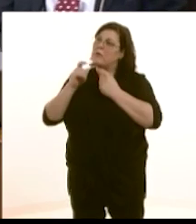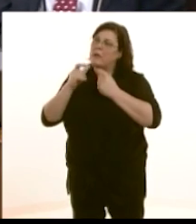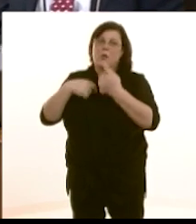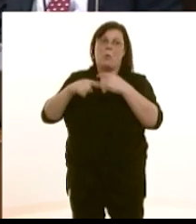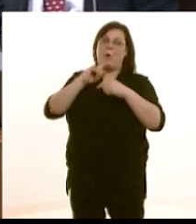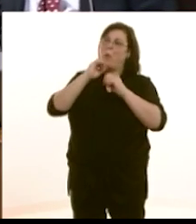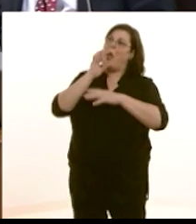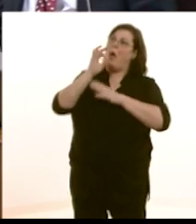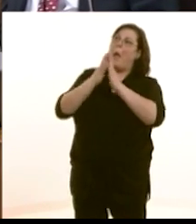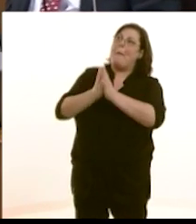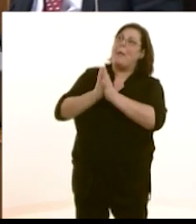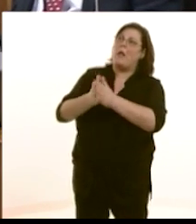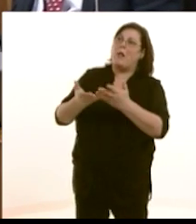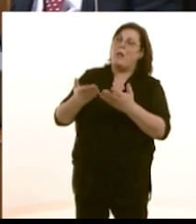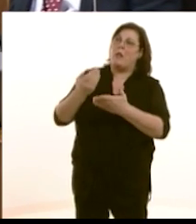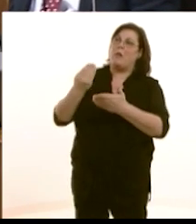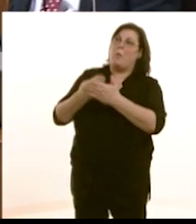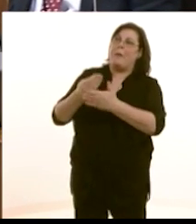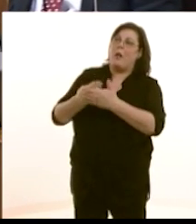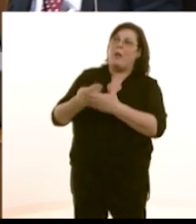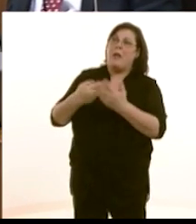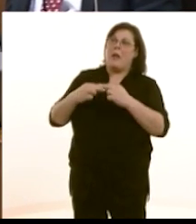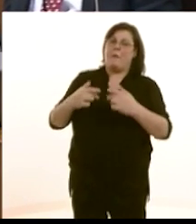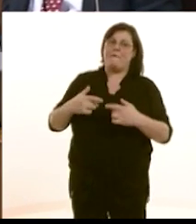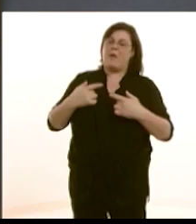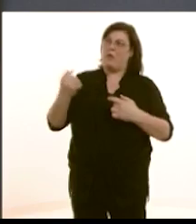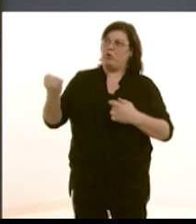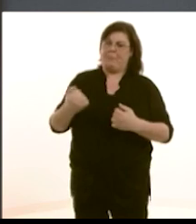law, in those areas that we feel are within our competence.